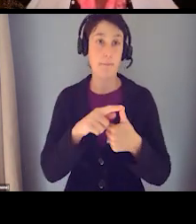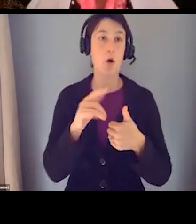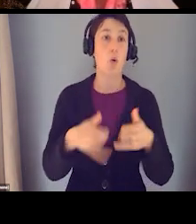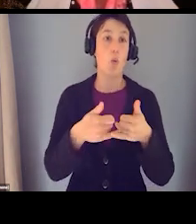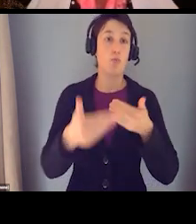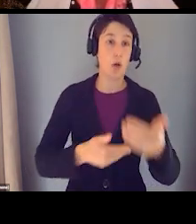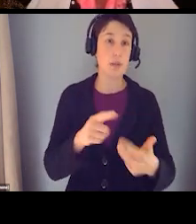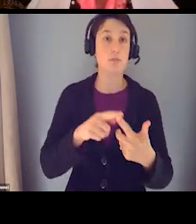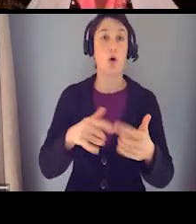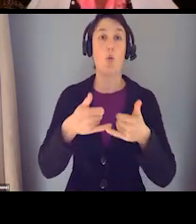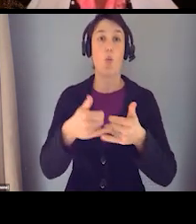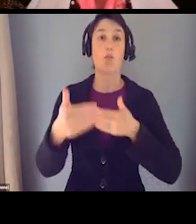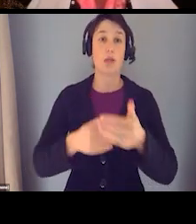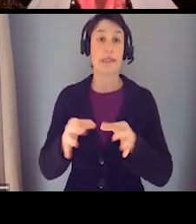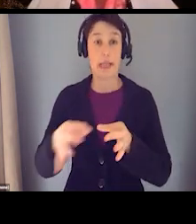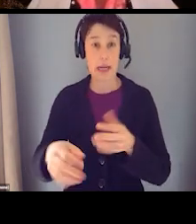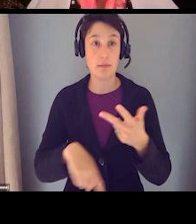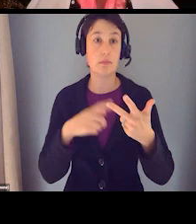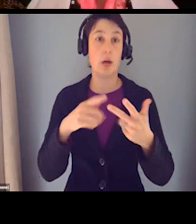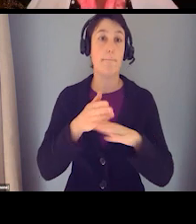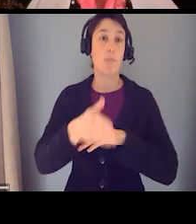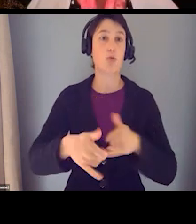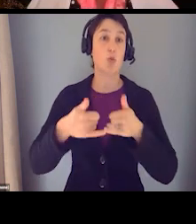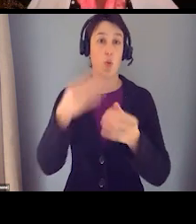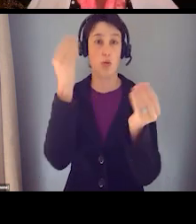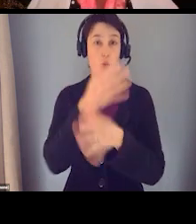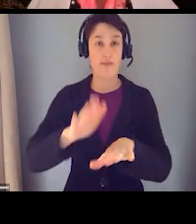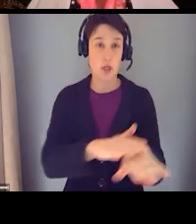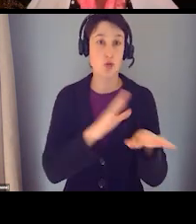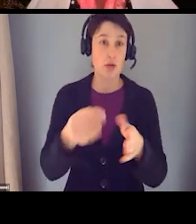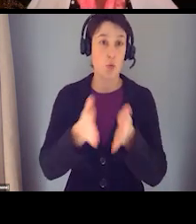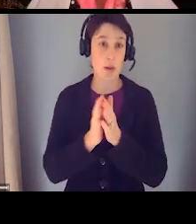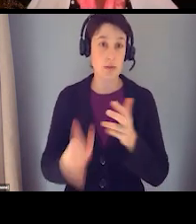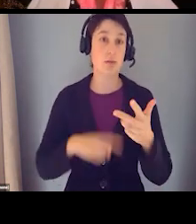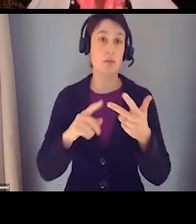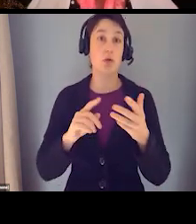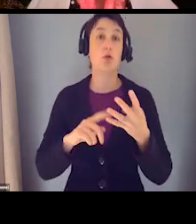post-award notifications and requests, no-cost extensions, award transfers,